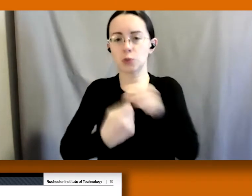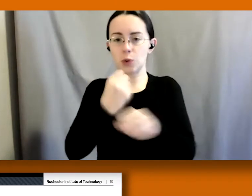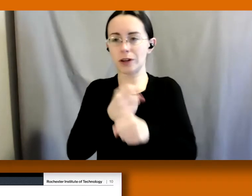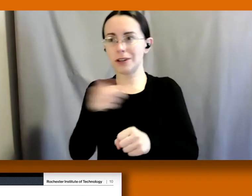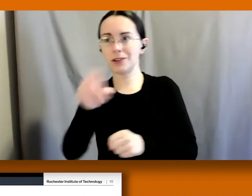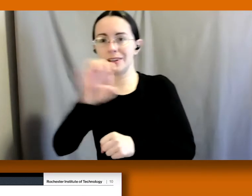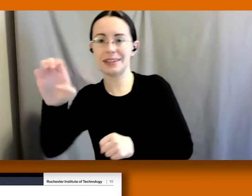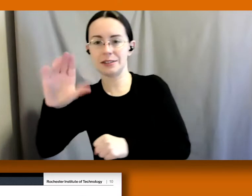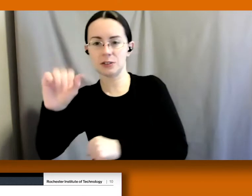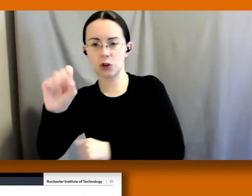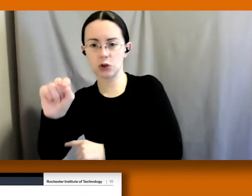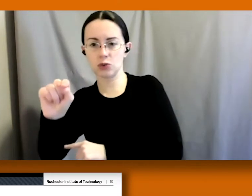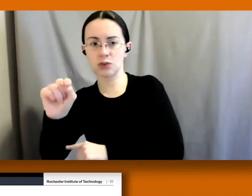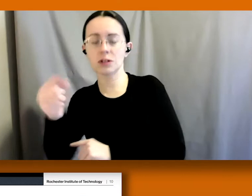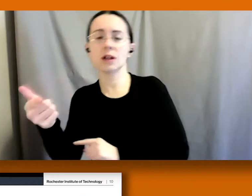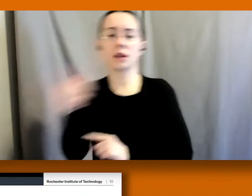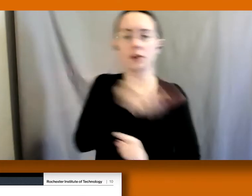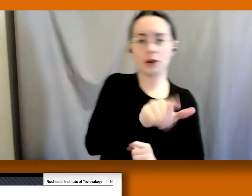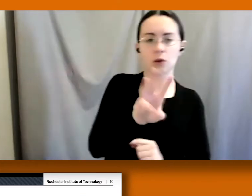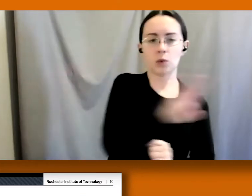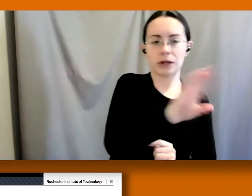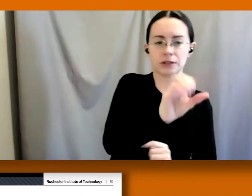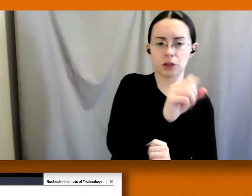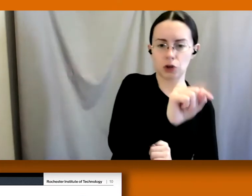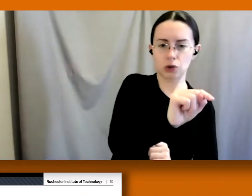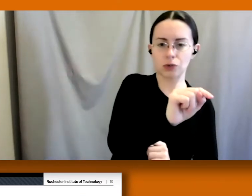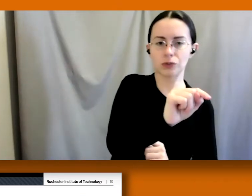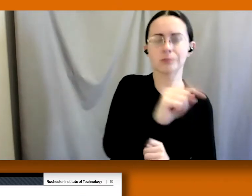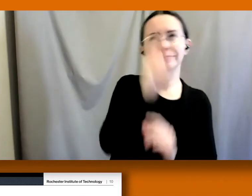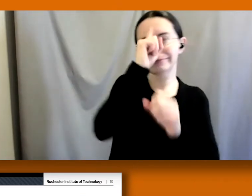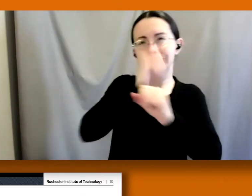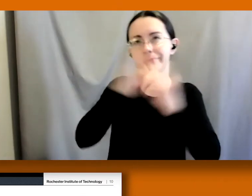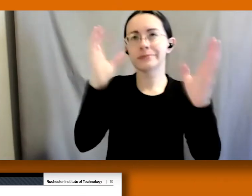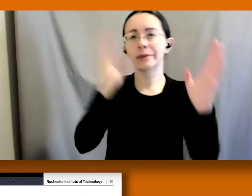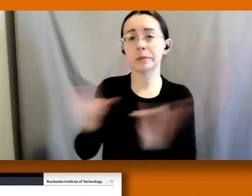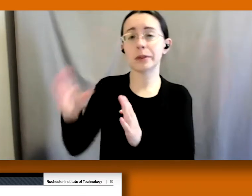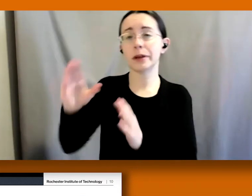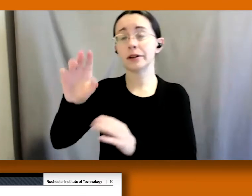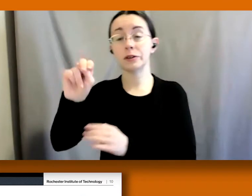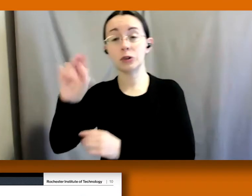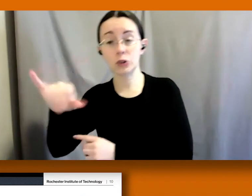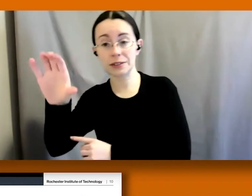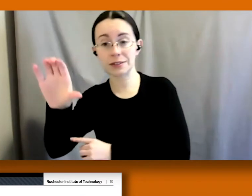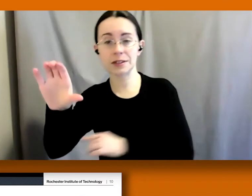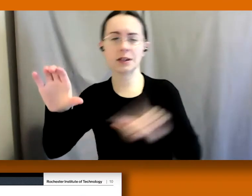Um, you could plan for New York City and L.A., since those have higher per diem rates,